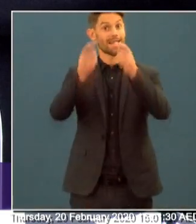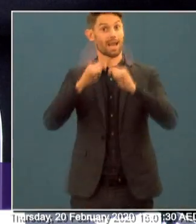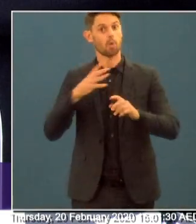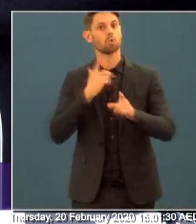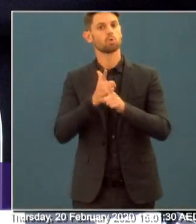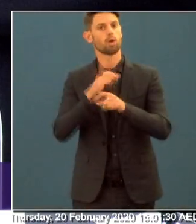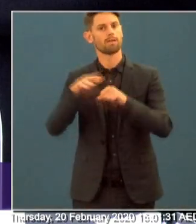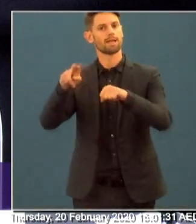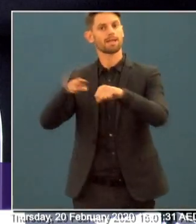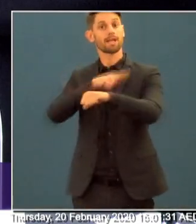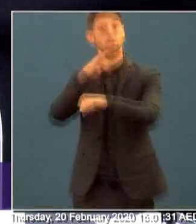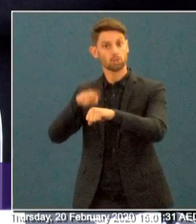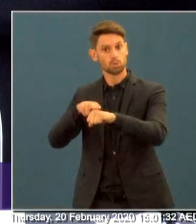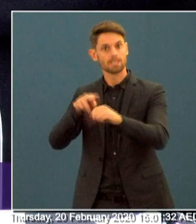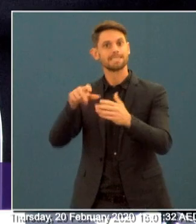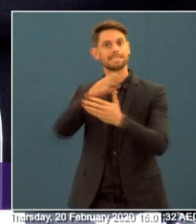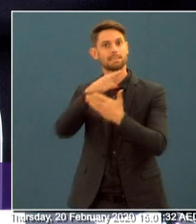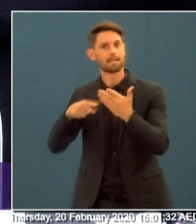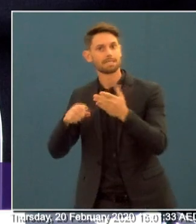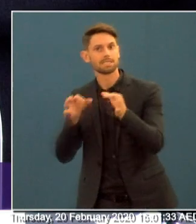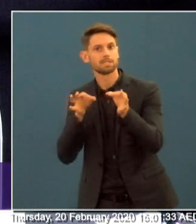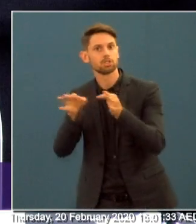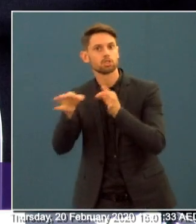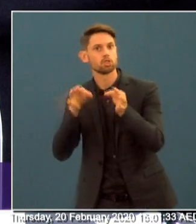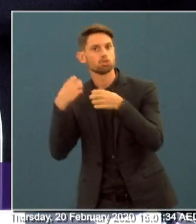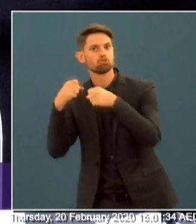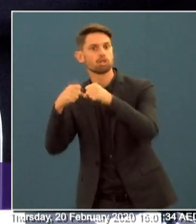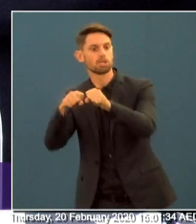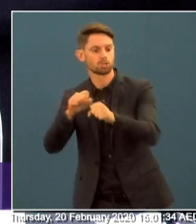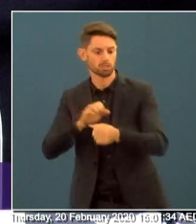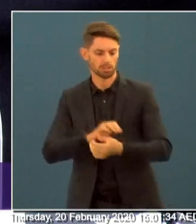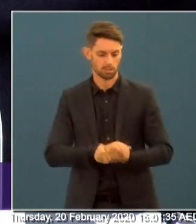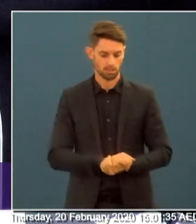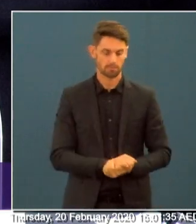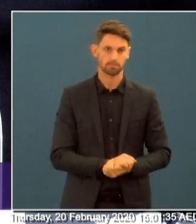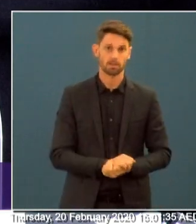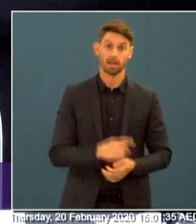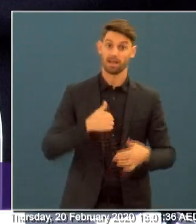So I contend that there's a paucity of high-level strategic plans